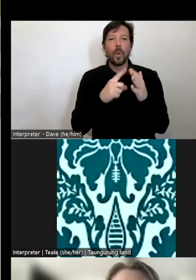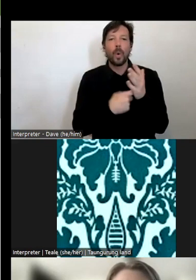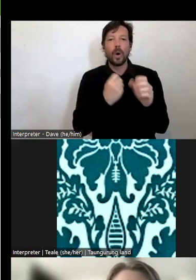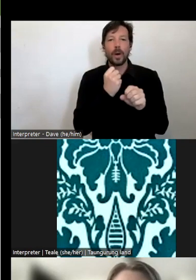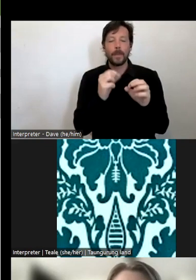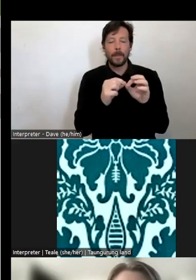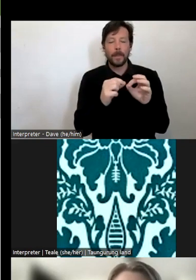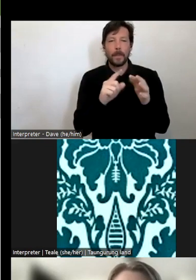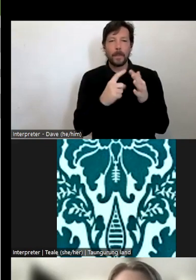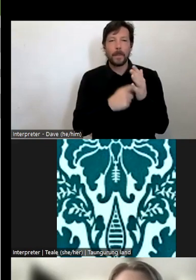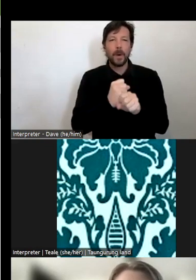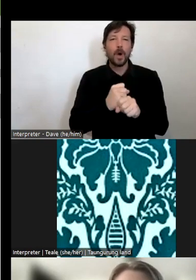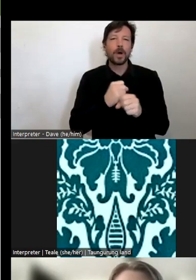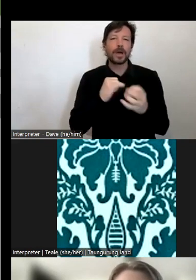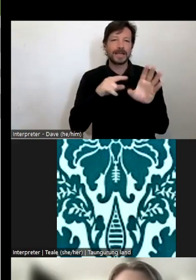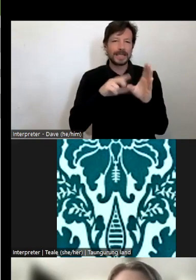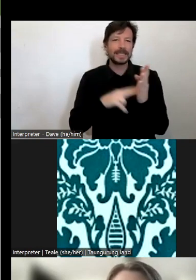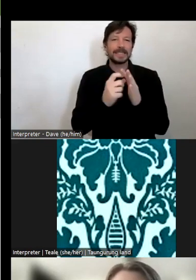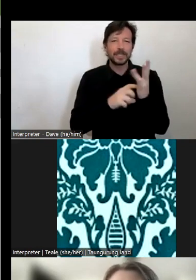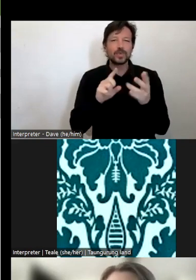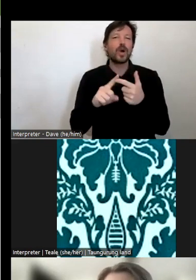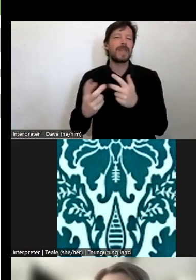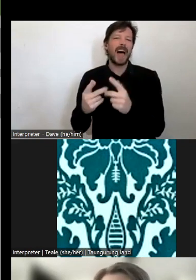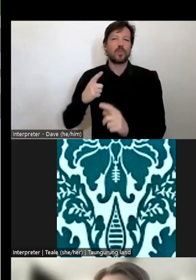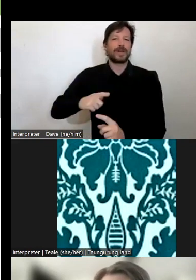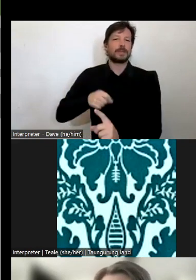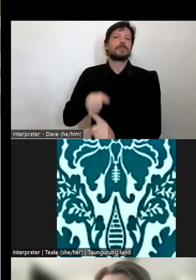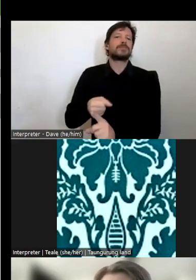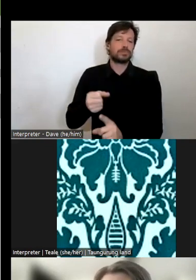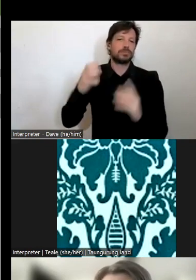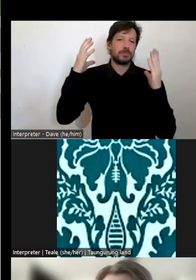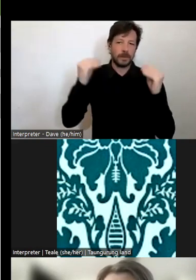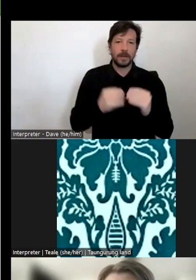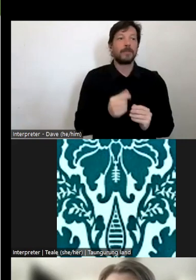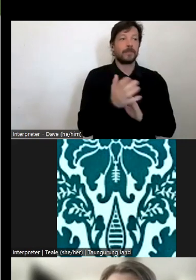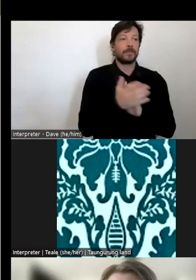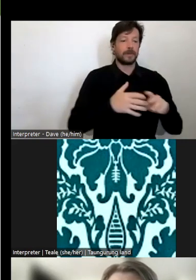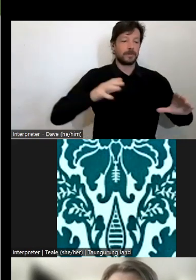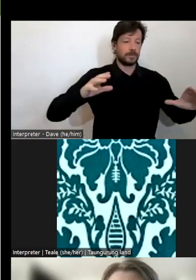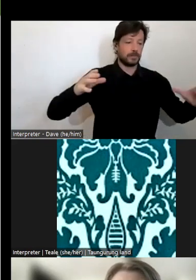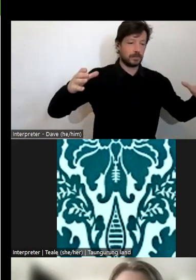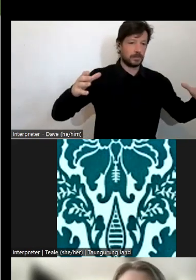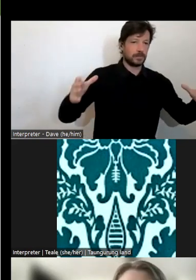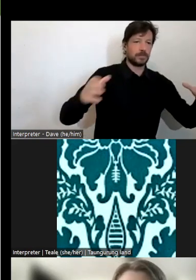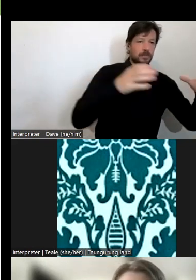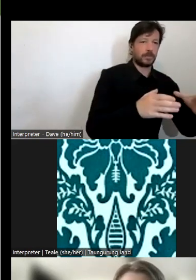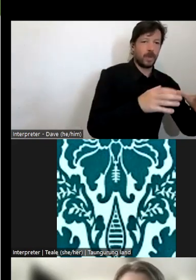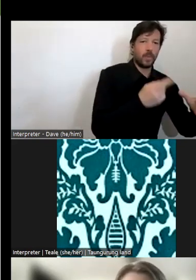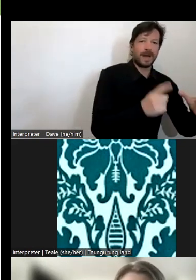on the chromosome there. That left us with 127 charts to audit. And then over time,